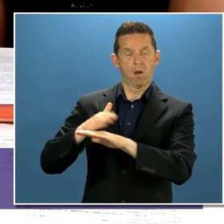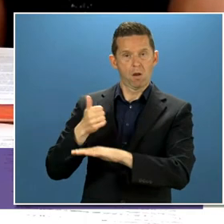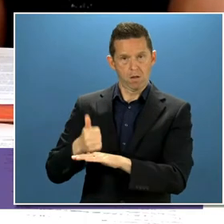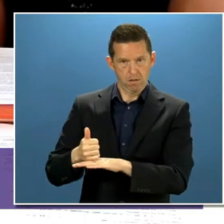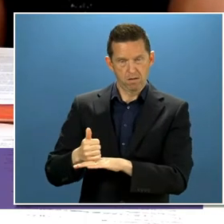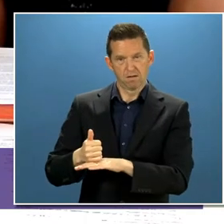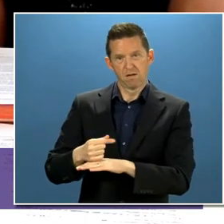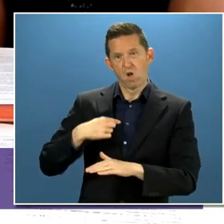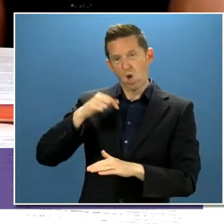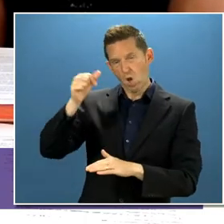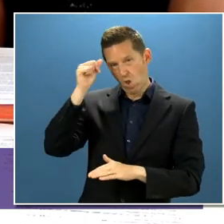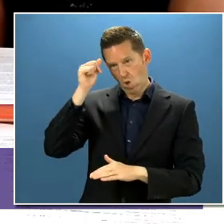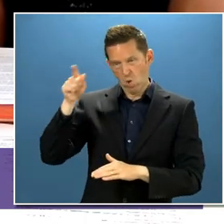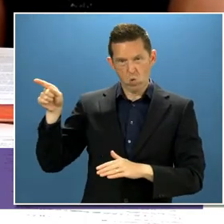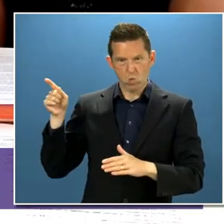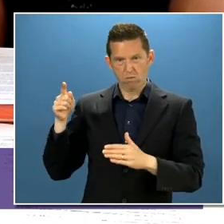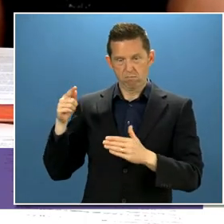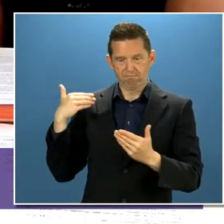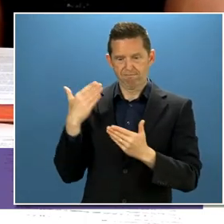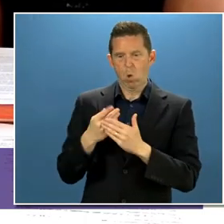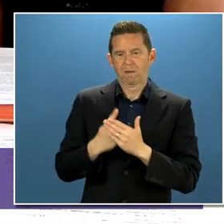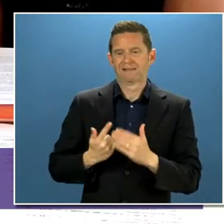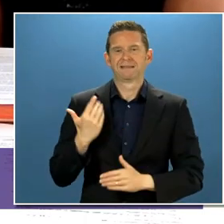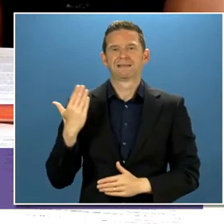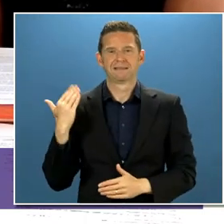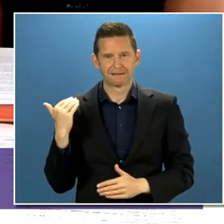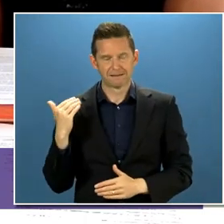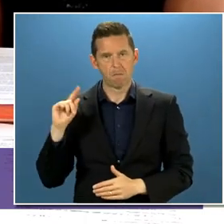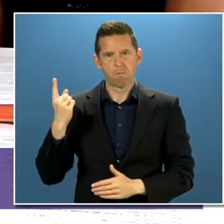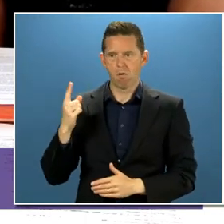going at this for a number of years, but what has been your experience in